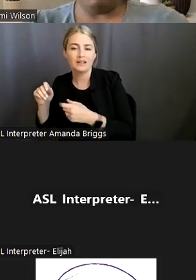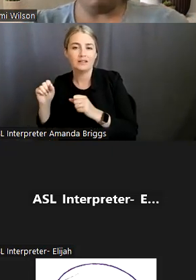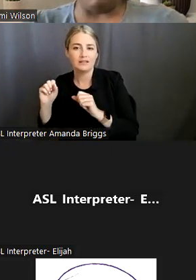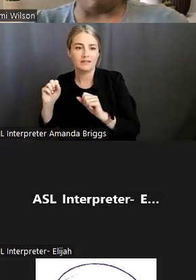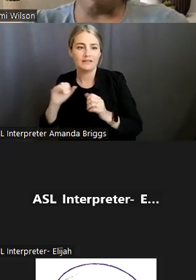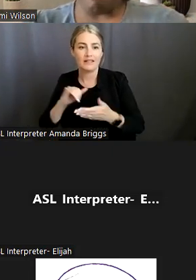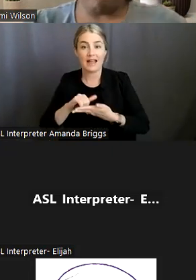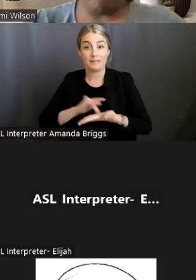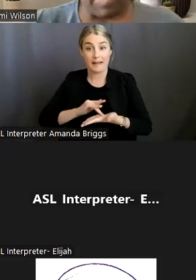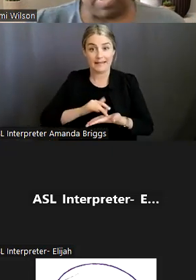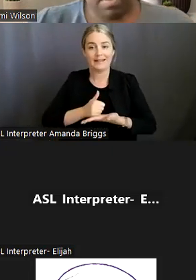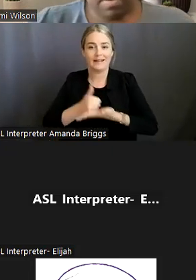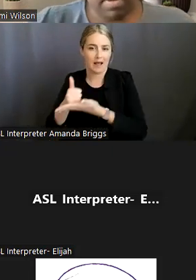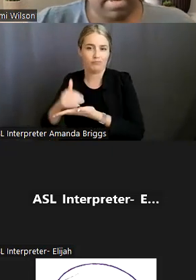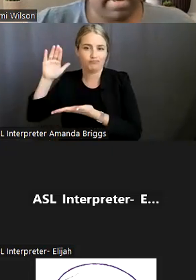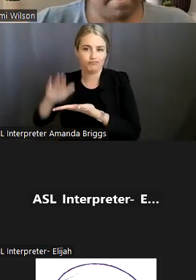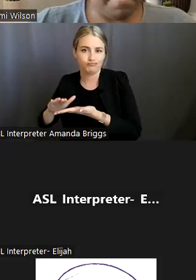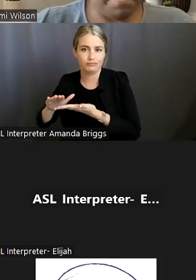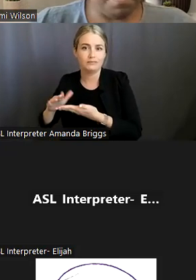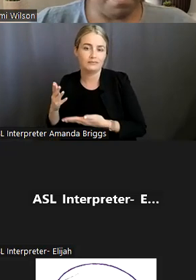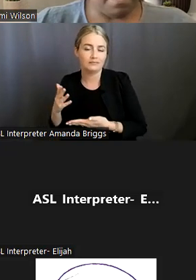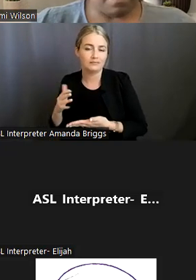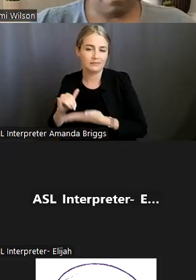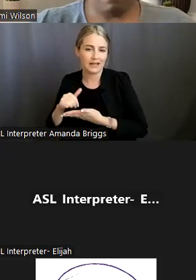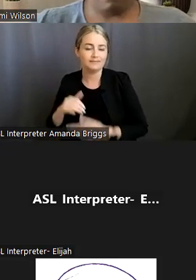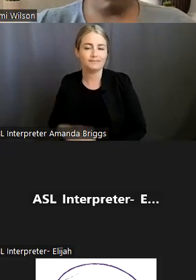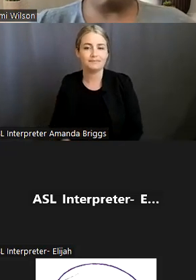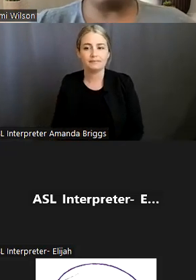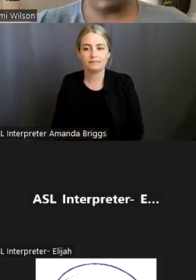Okay. Jami, this is Miranda, we have